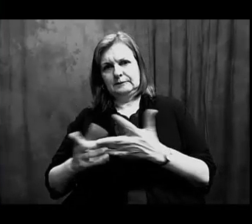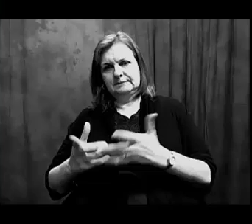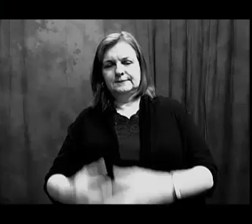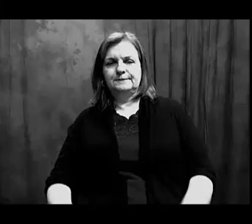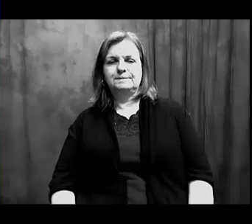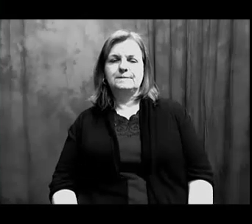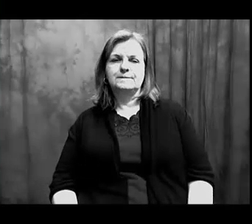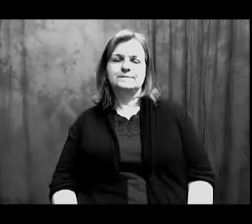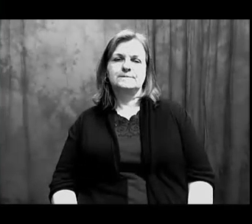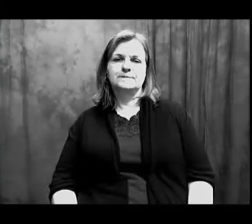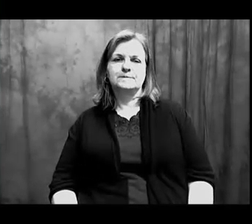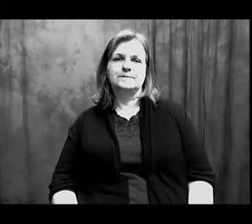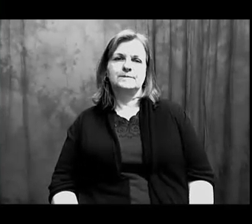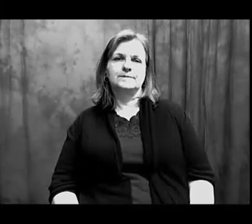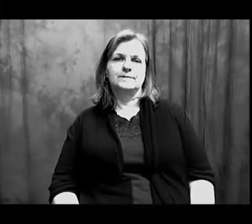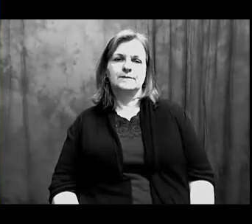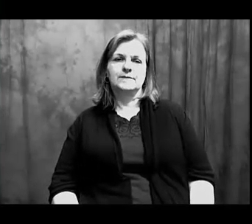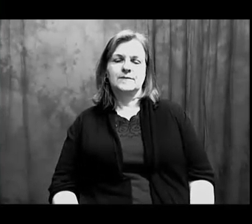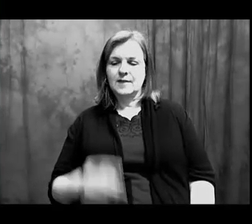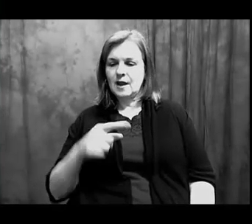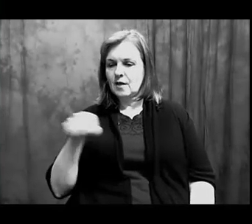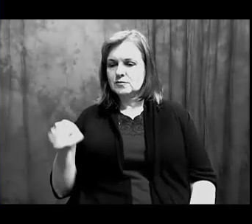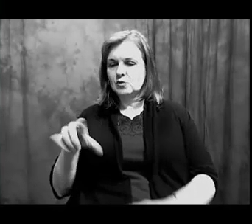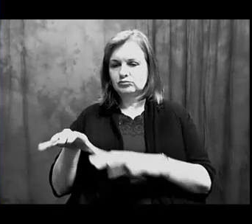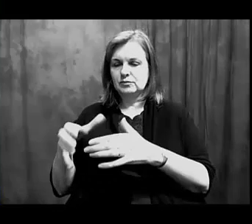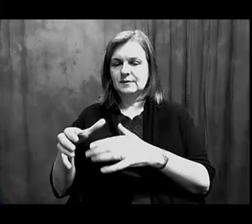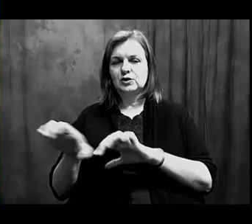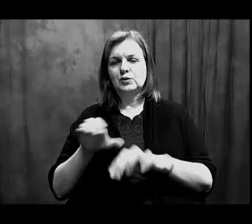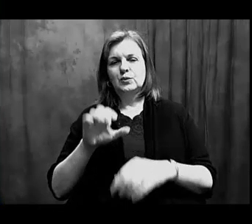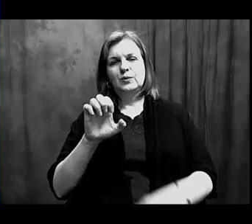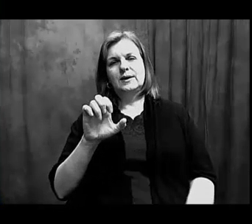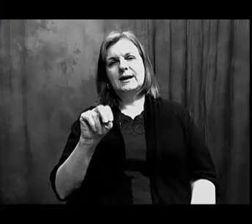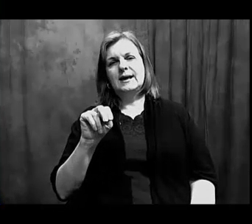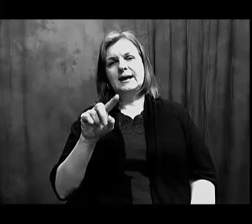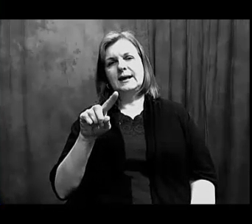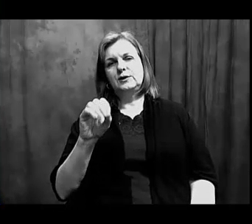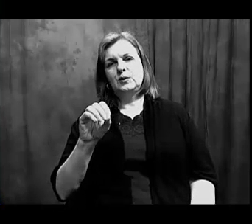we look at them as doing something known as endocytosis